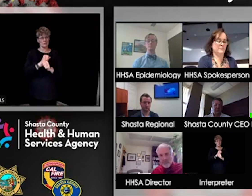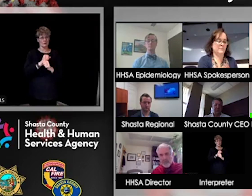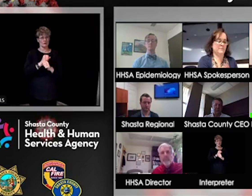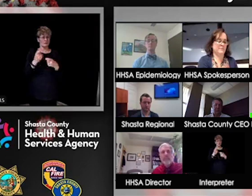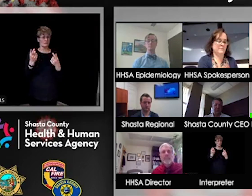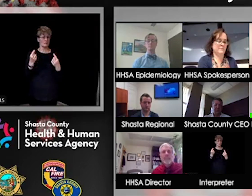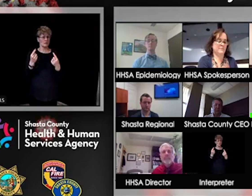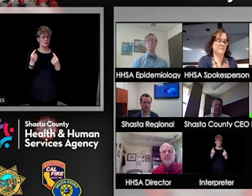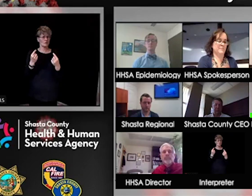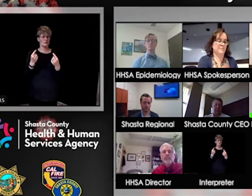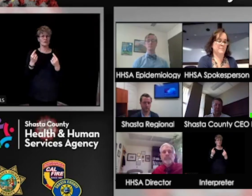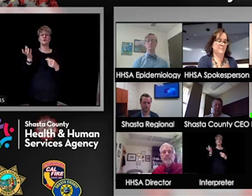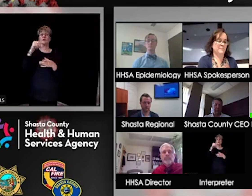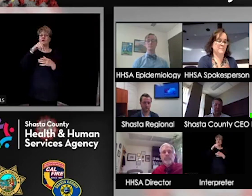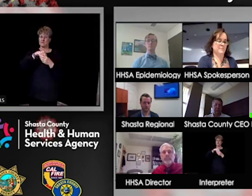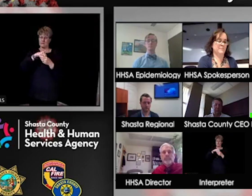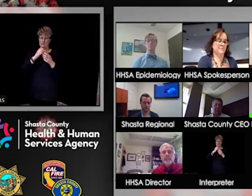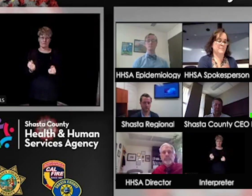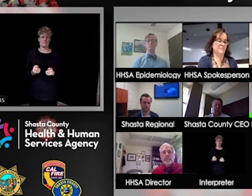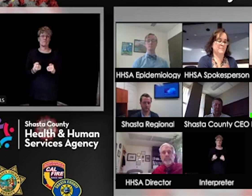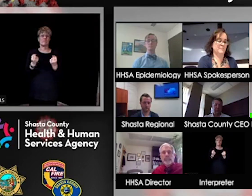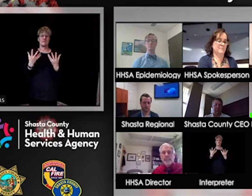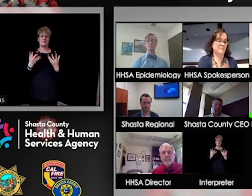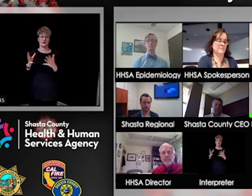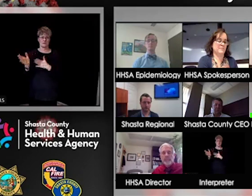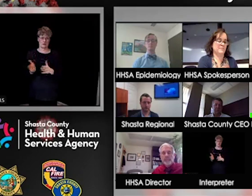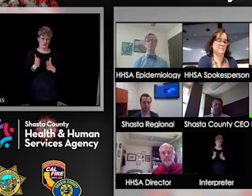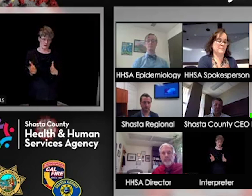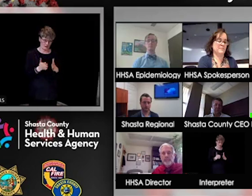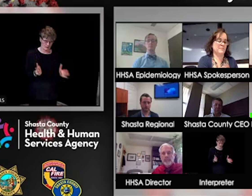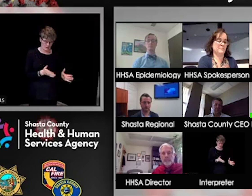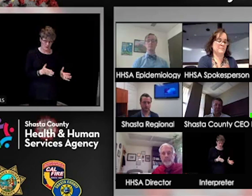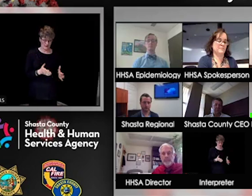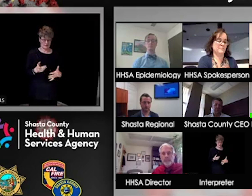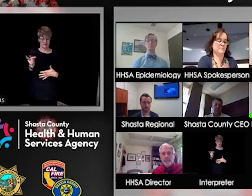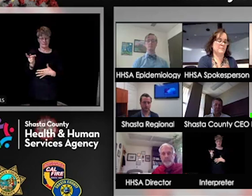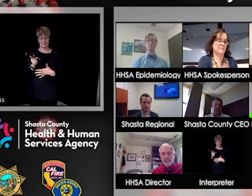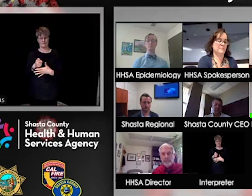to talk through them a little bit. First of all, we're going to continue and improve our